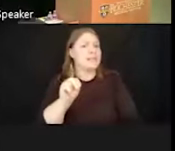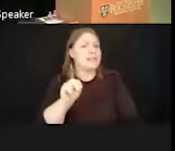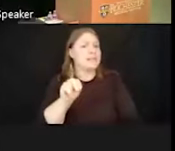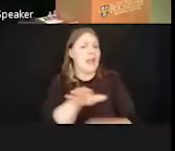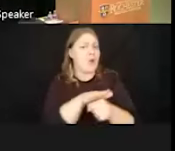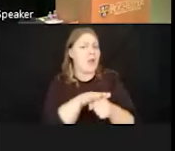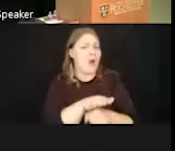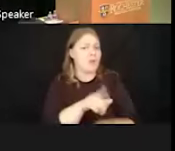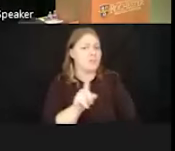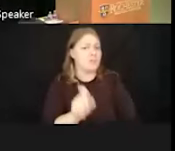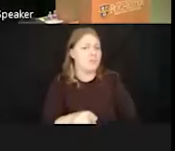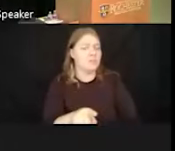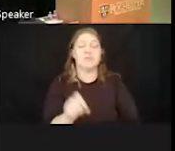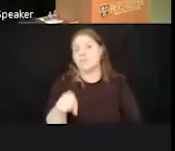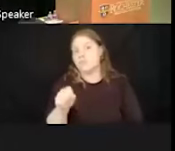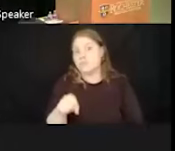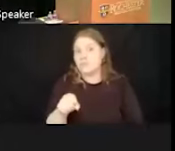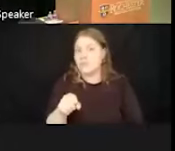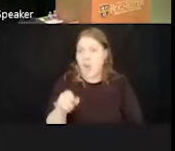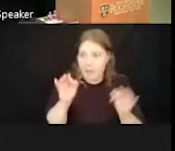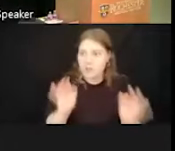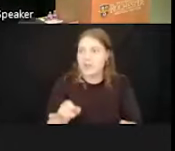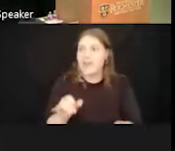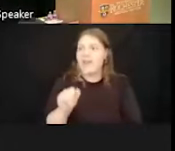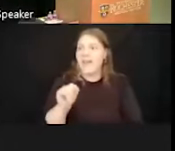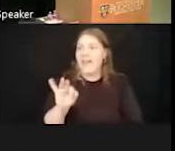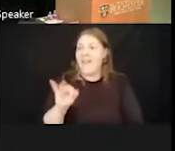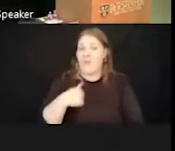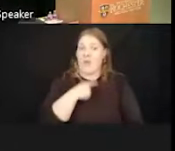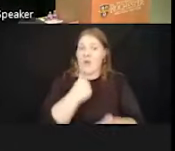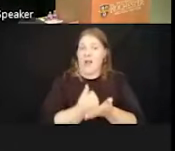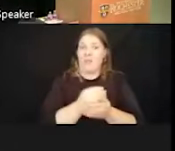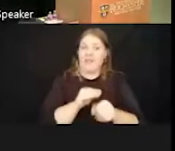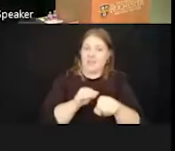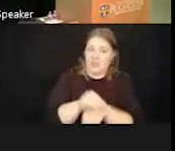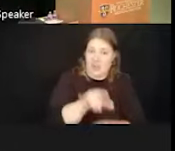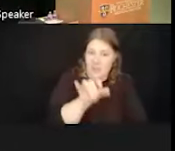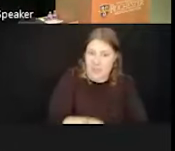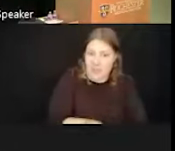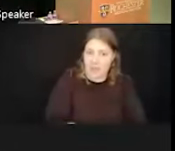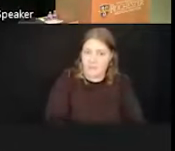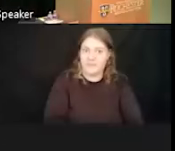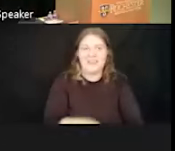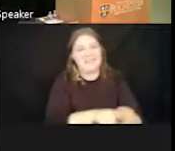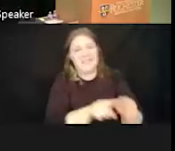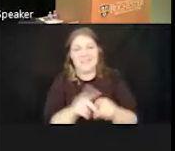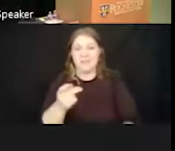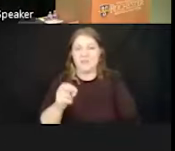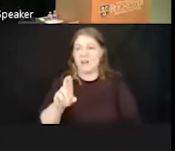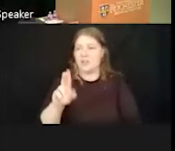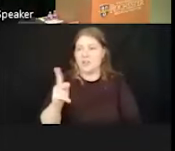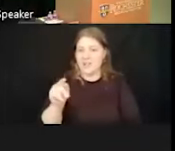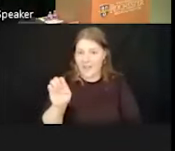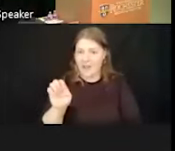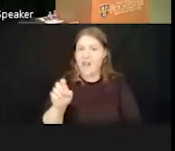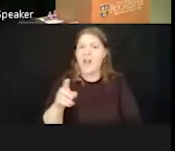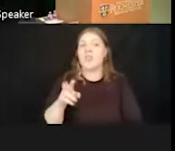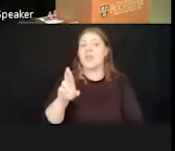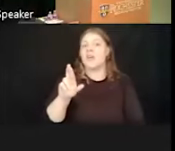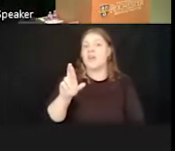helping shape that and if this is the same Dr came from the raise report that I worked on um great to